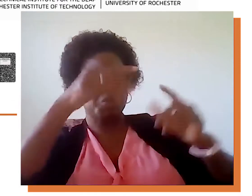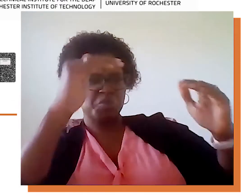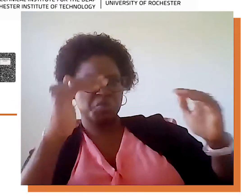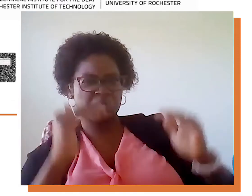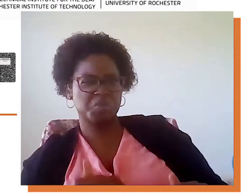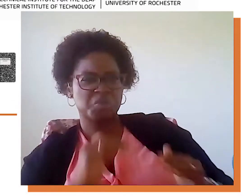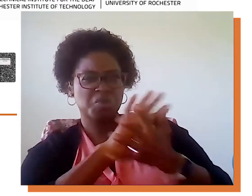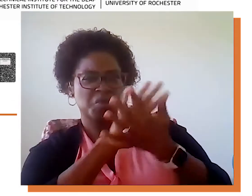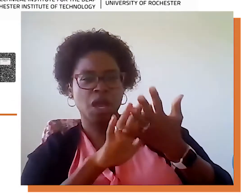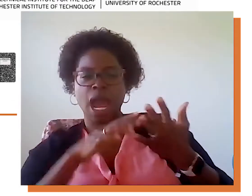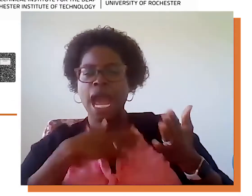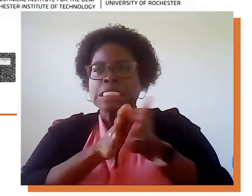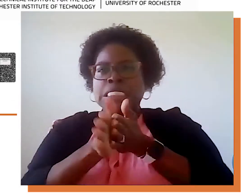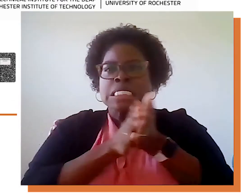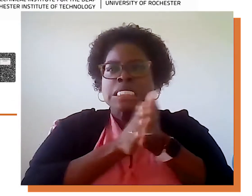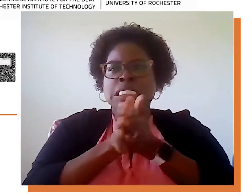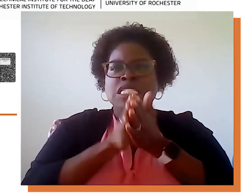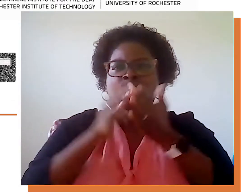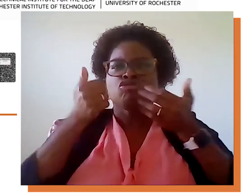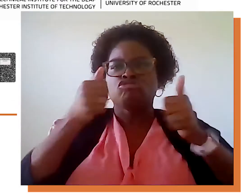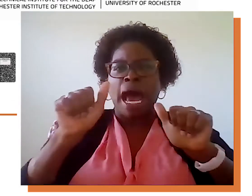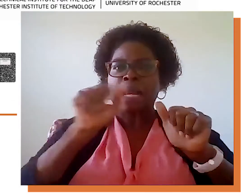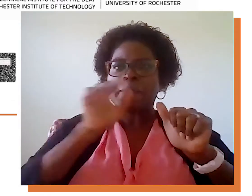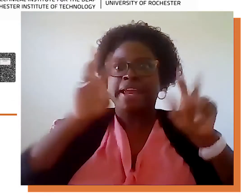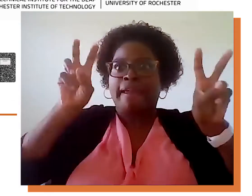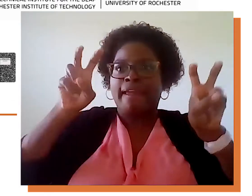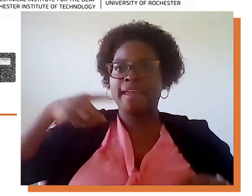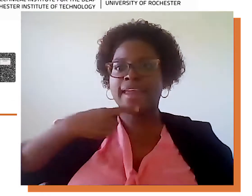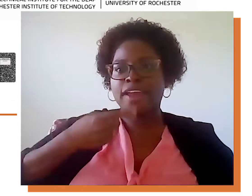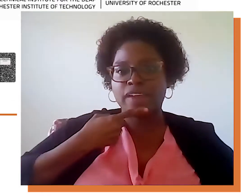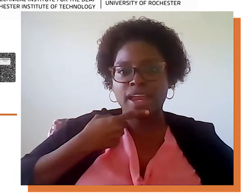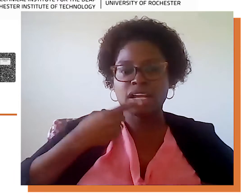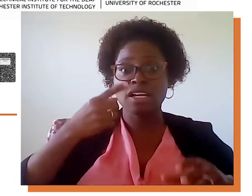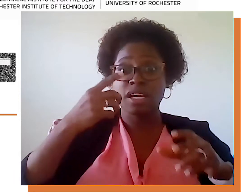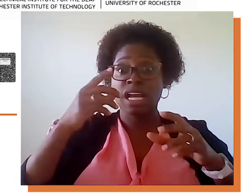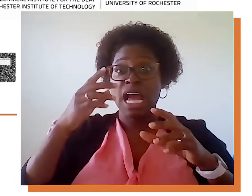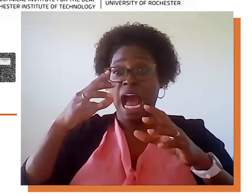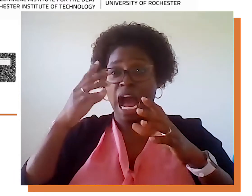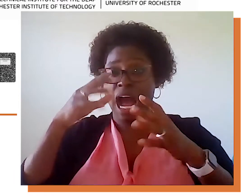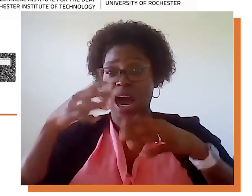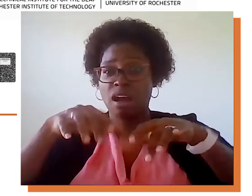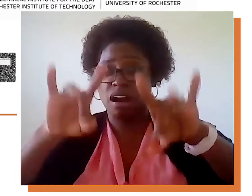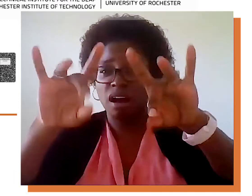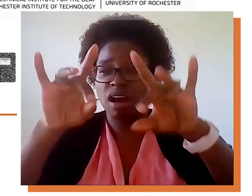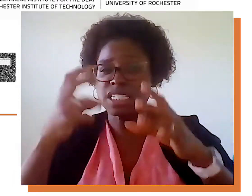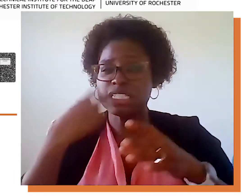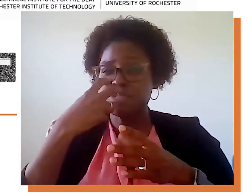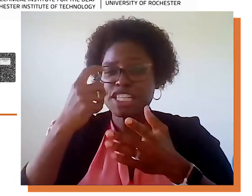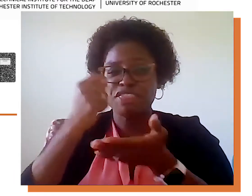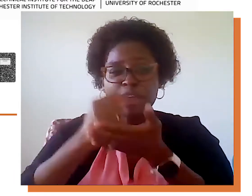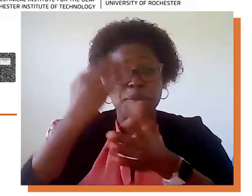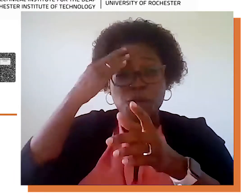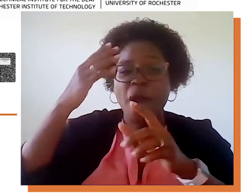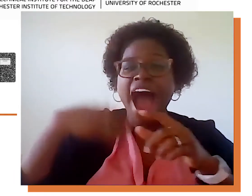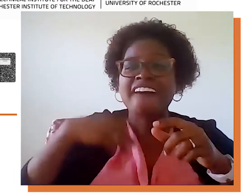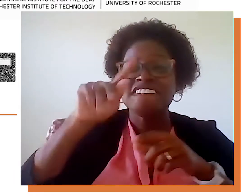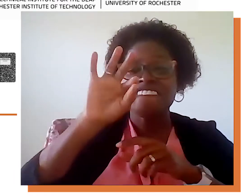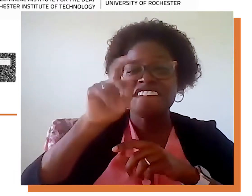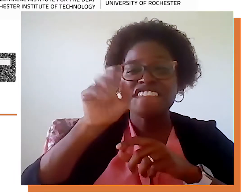and being looked at as different and having people think that maybe I wasn't as capable really motivated me.